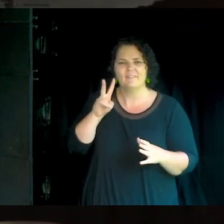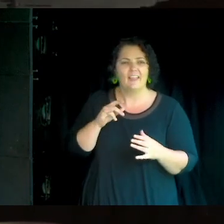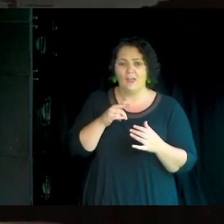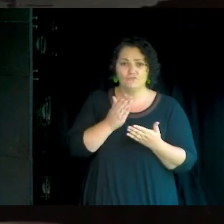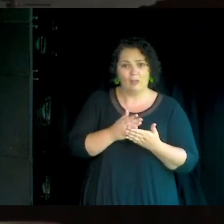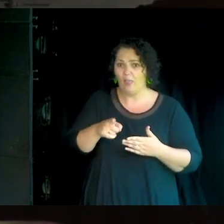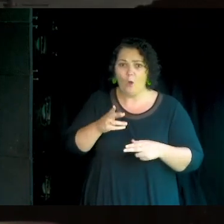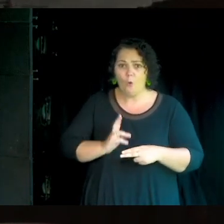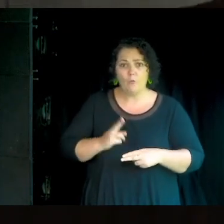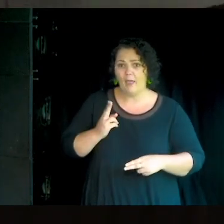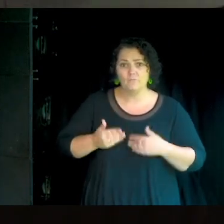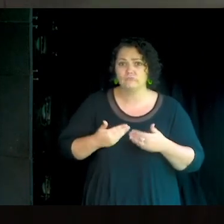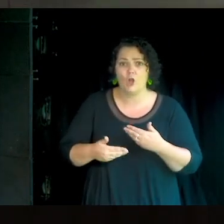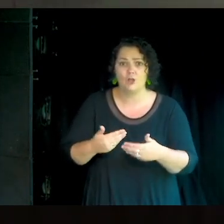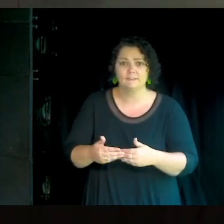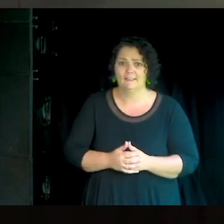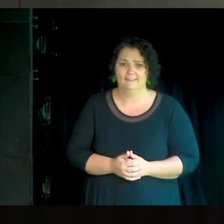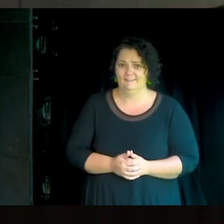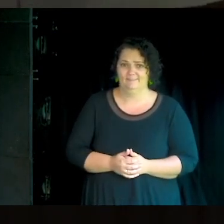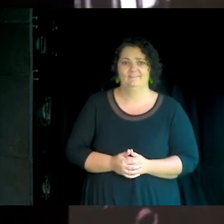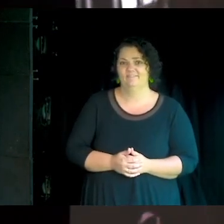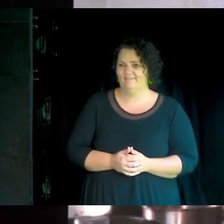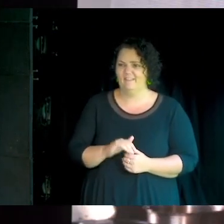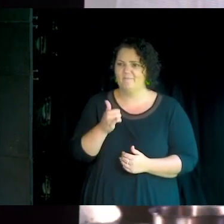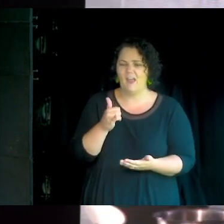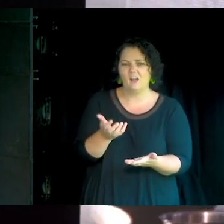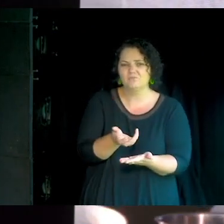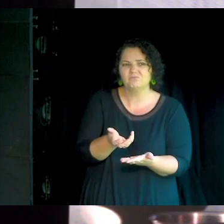so every time you put the batch around like one minute or even like two minutes and that would be